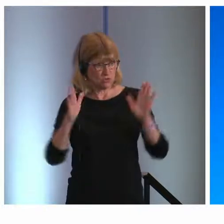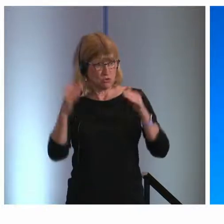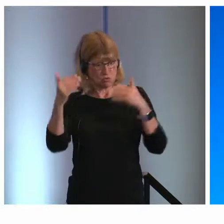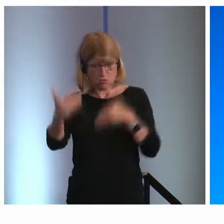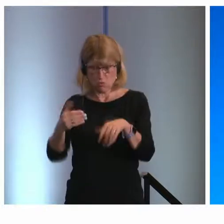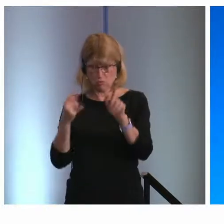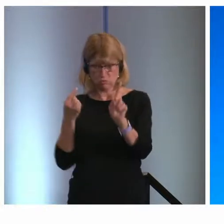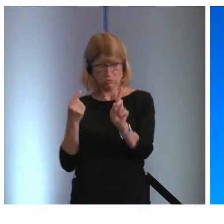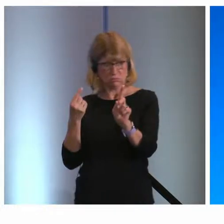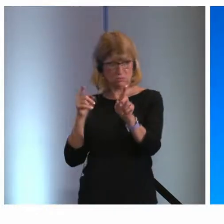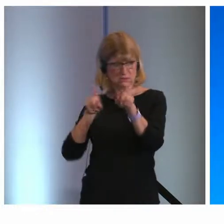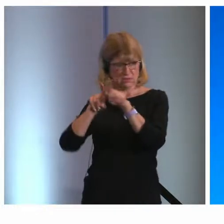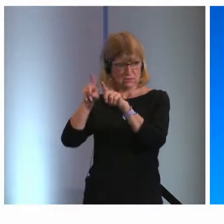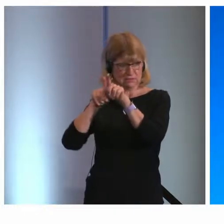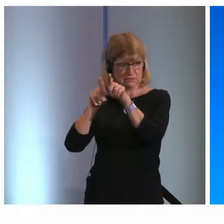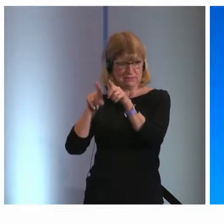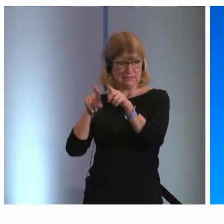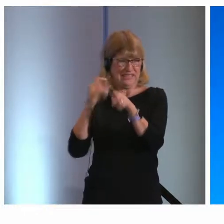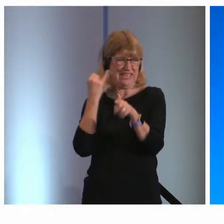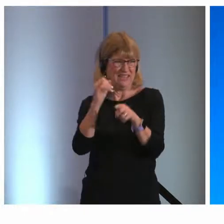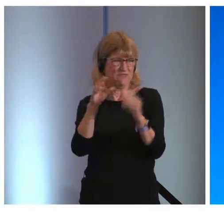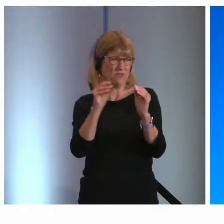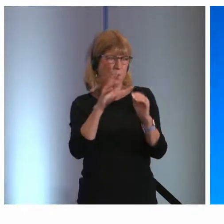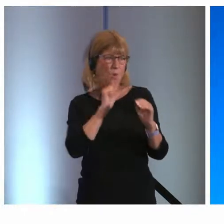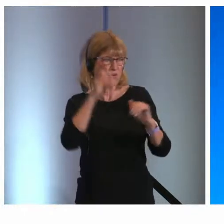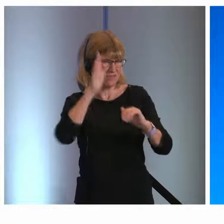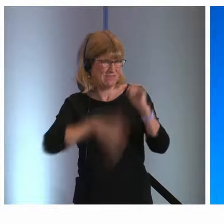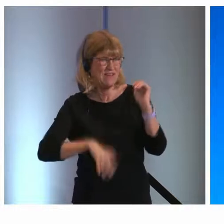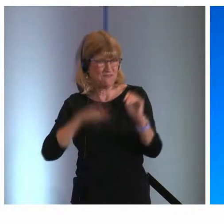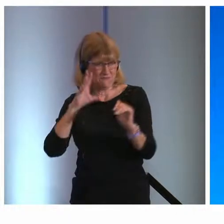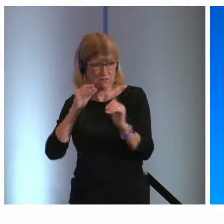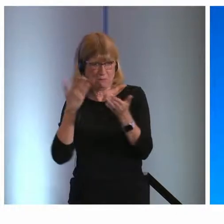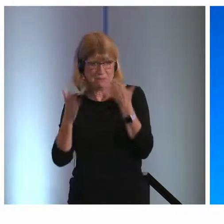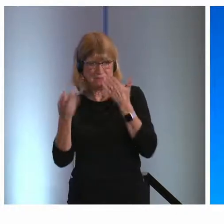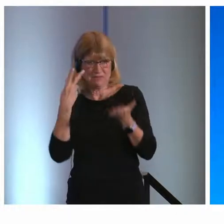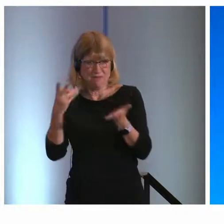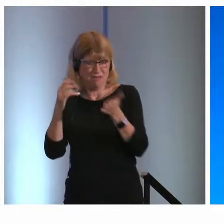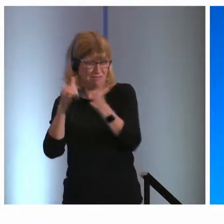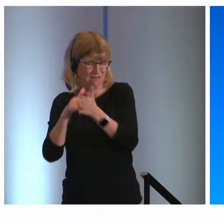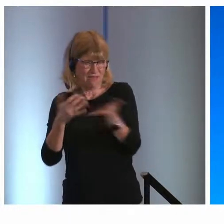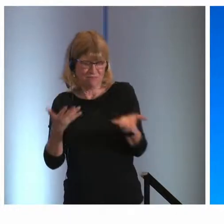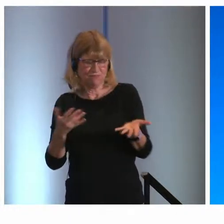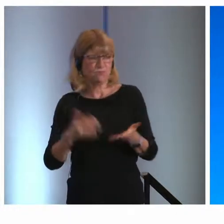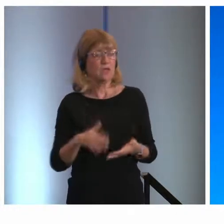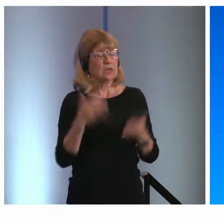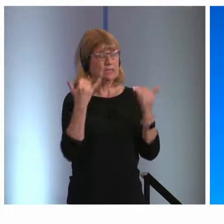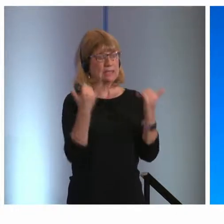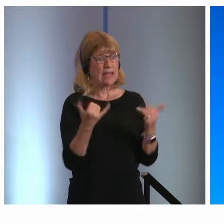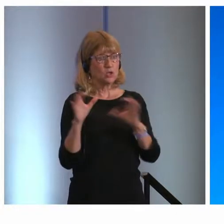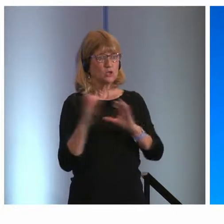including the first wheelchair accessible dressing room, for